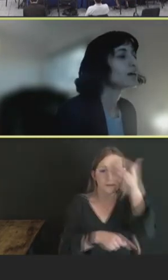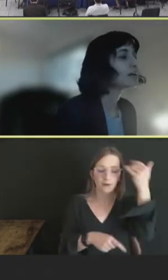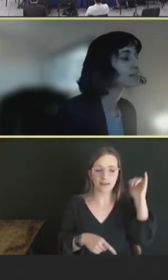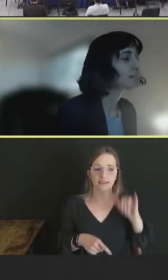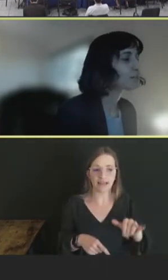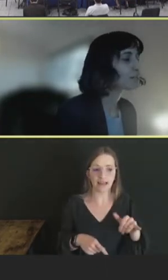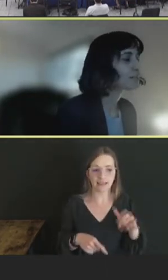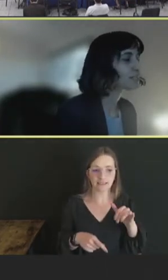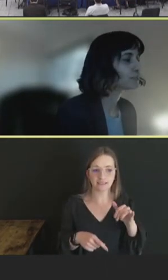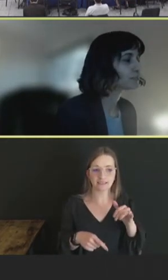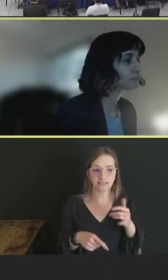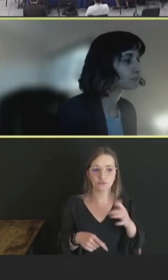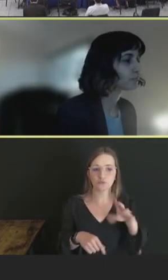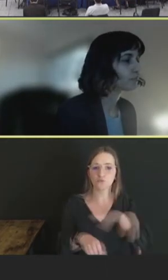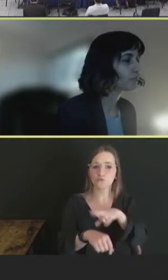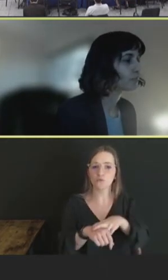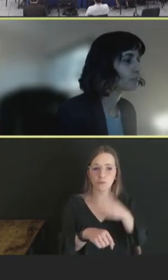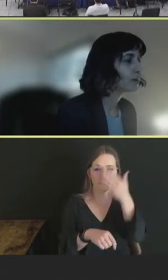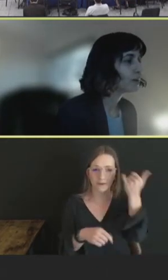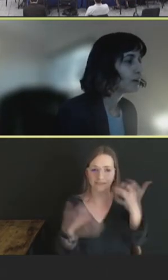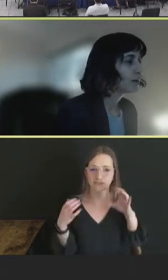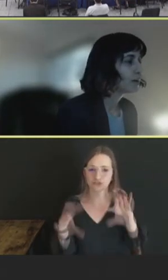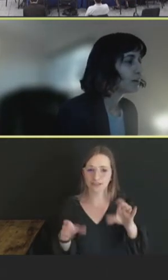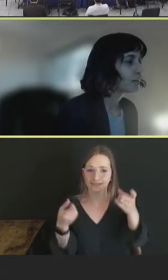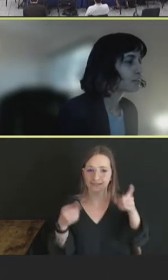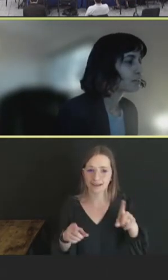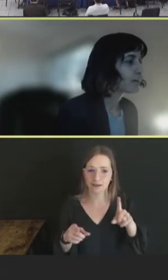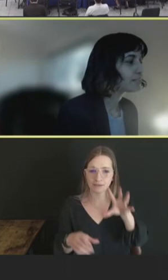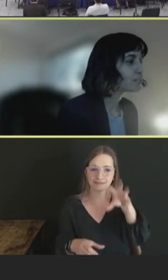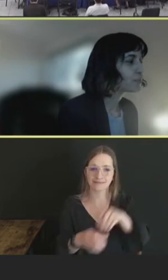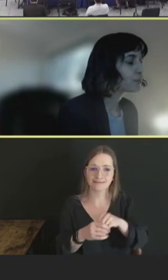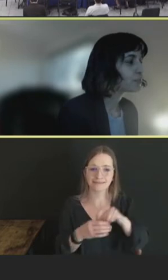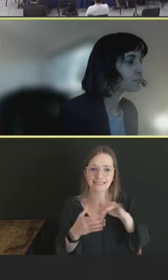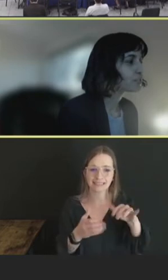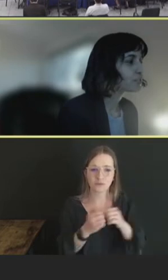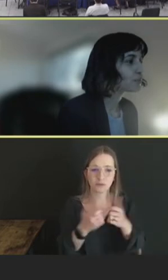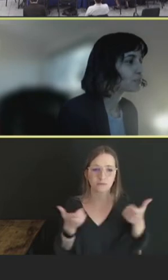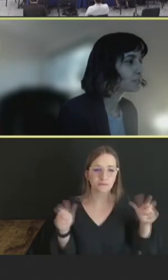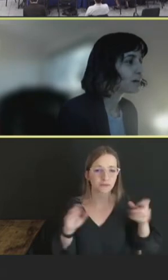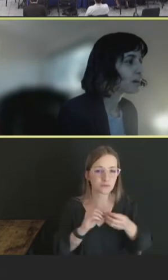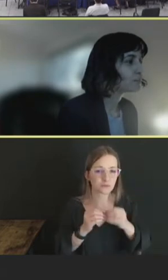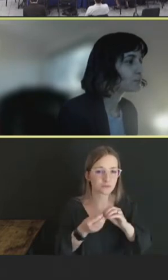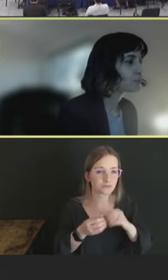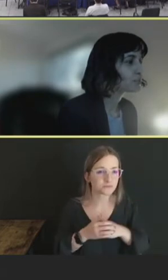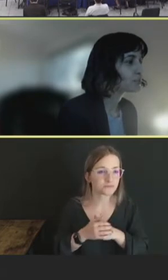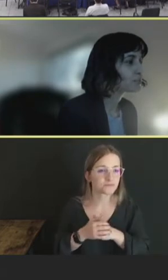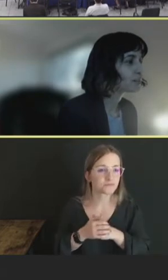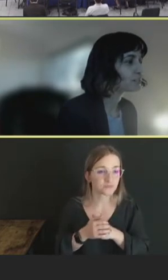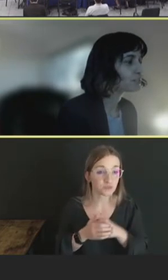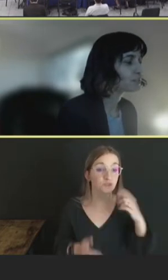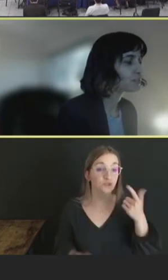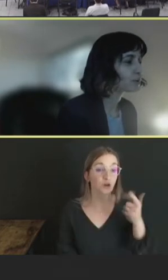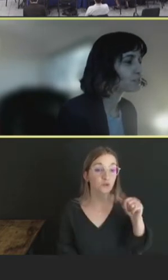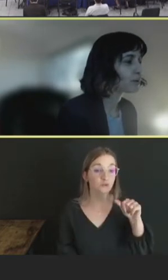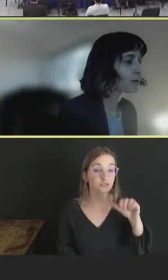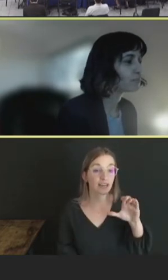Next slide, please. So GACVS has reviewed this issue multiple times between 2002 and 2012,